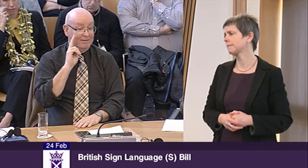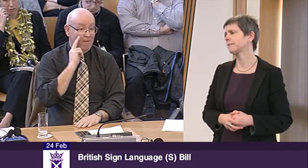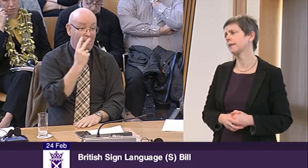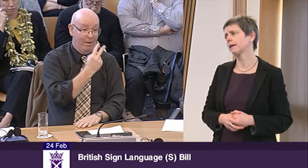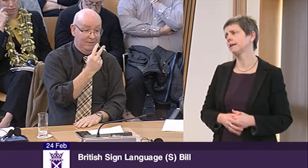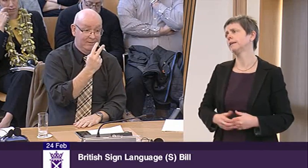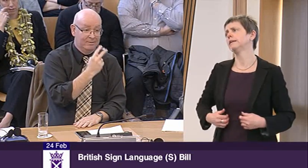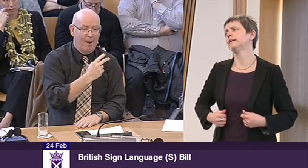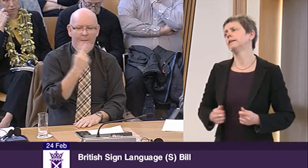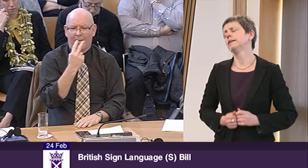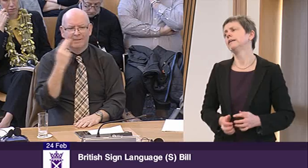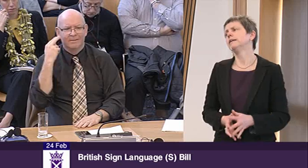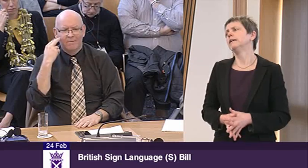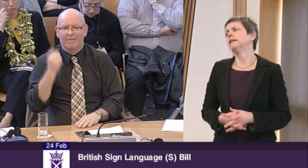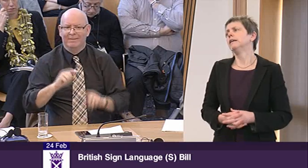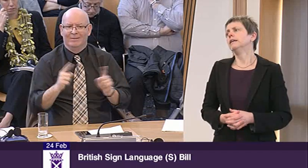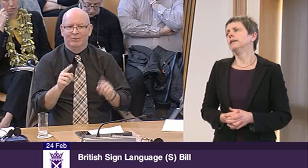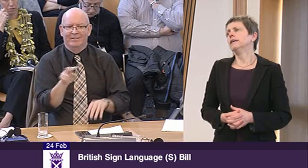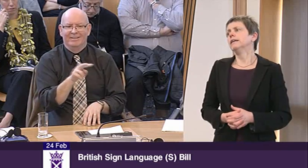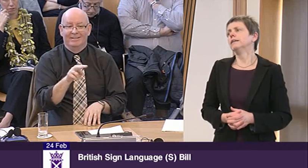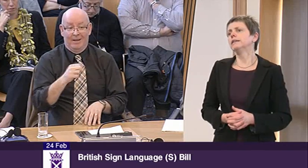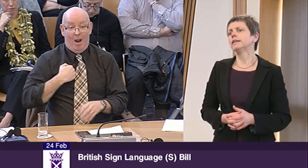We want to be clear when we use the expression “deafblind” because there is a difference